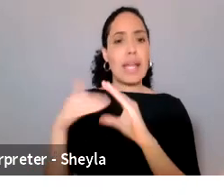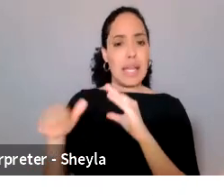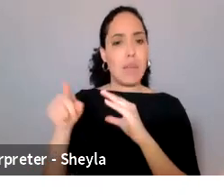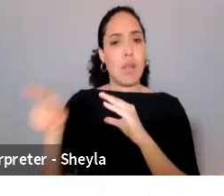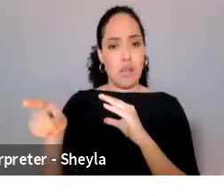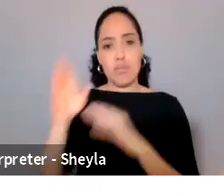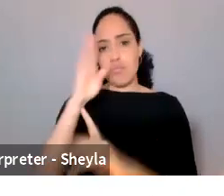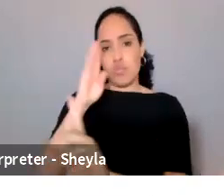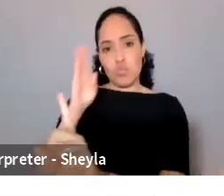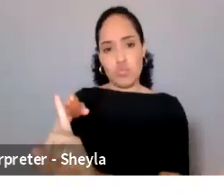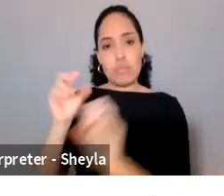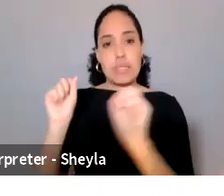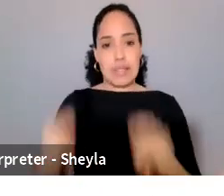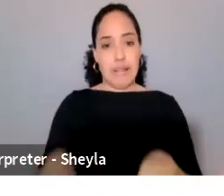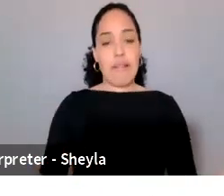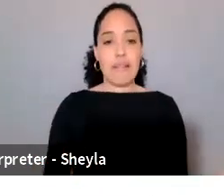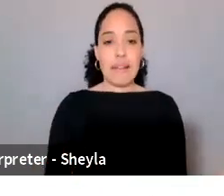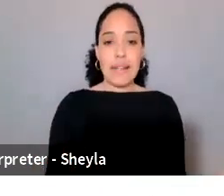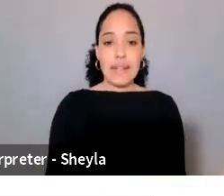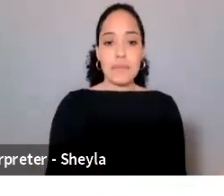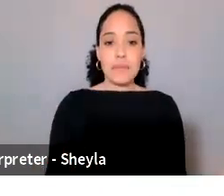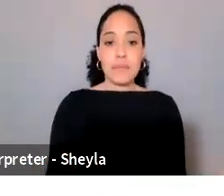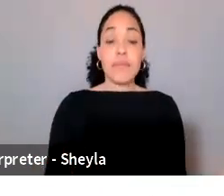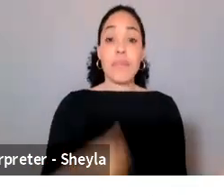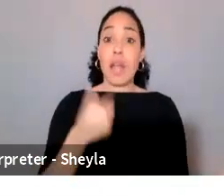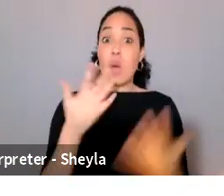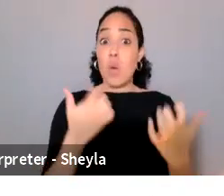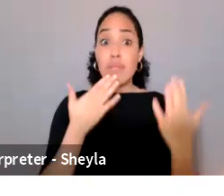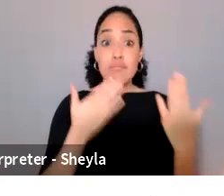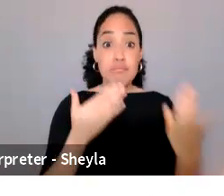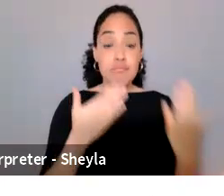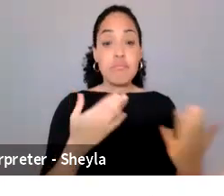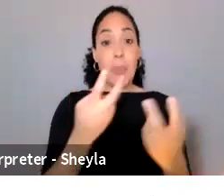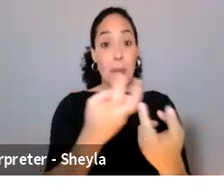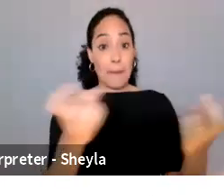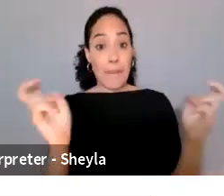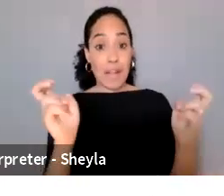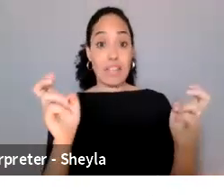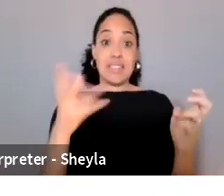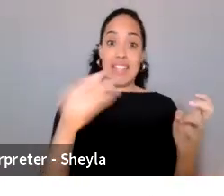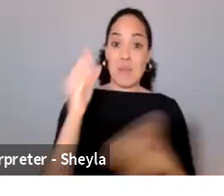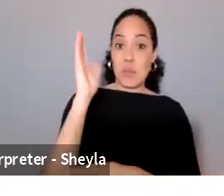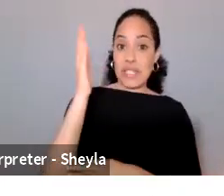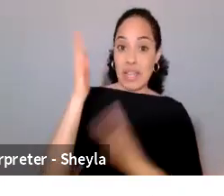and i want to have say a big thank you to the panelists and presenters today I felt like it